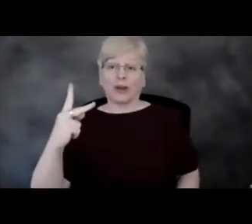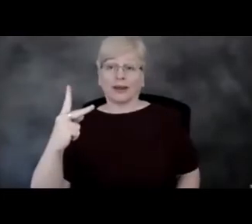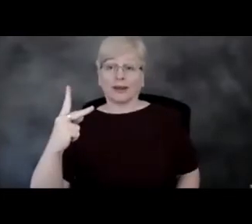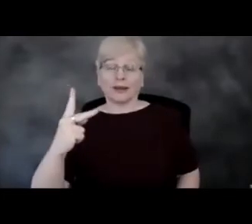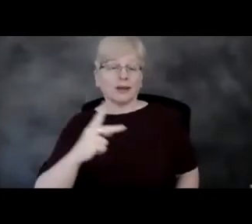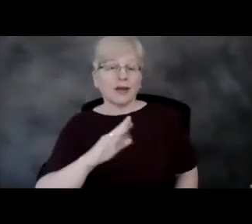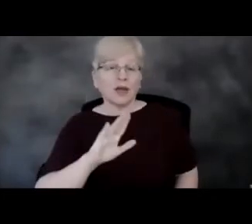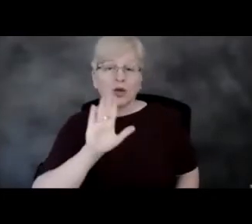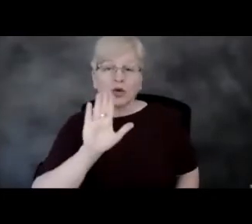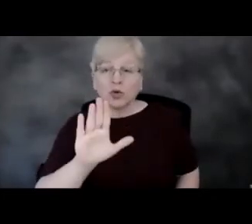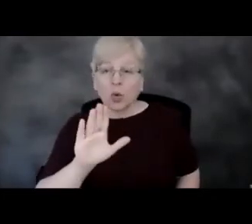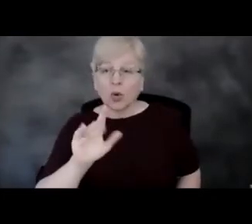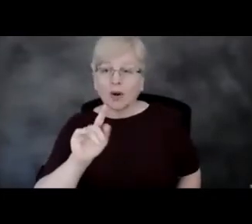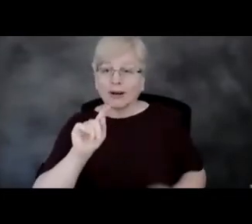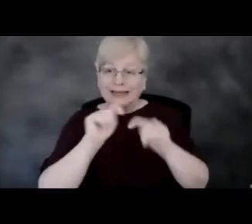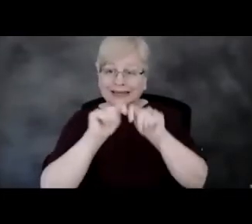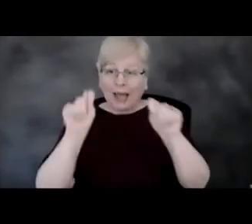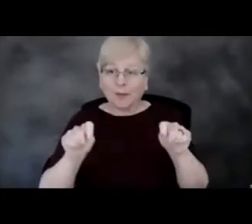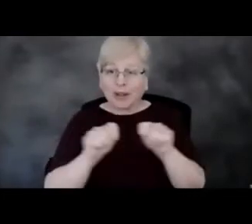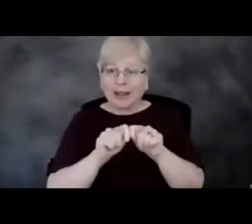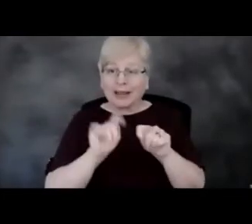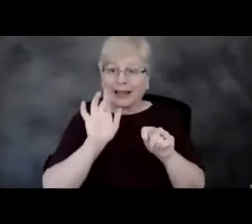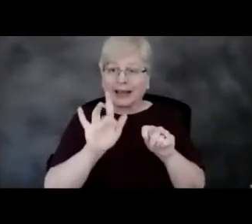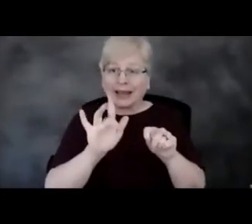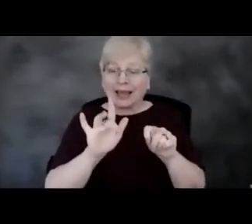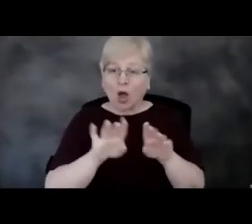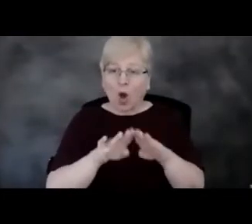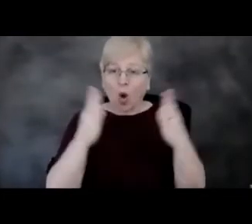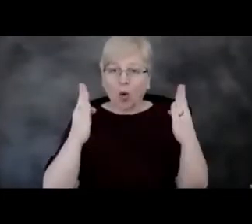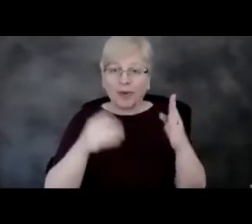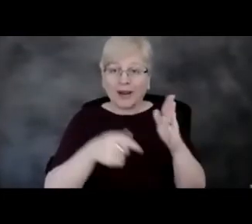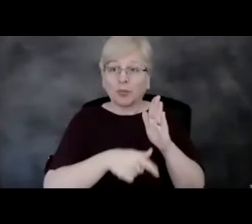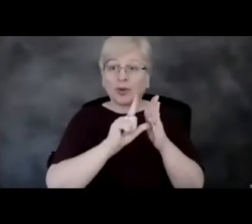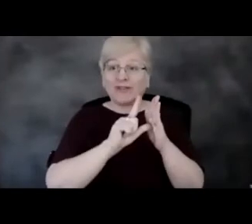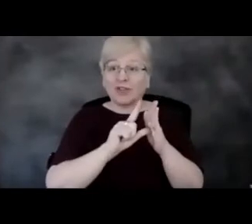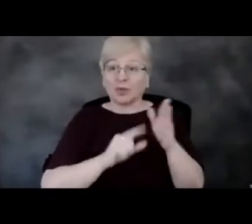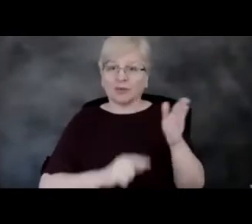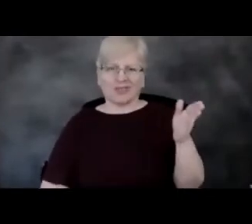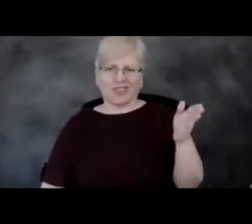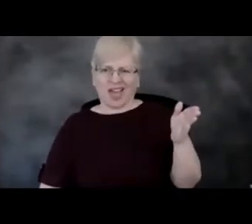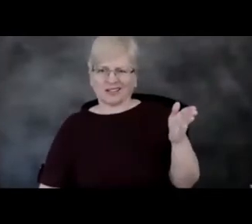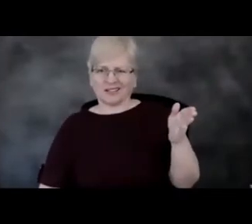preview and this is what you are sharing. It's the same thing that is on the gallery.